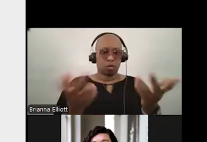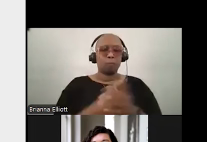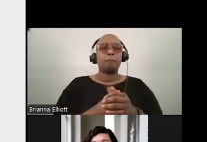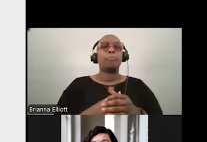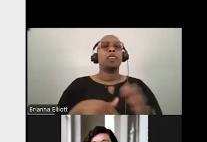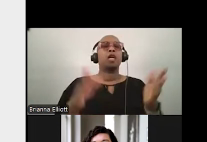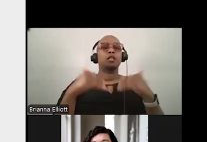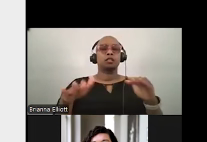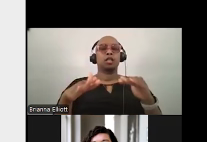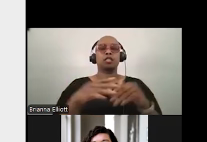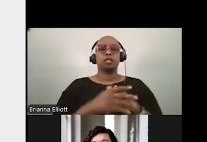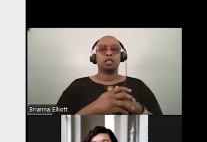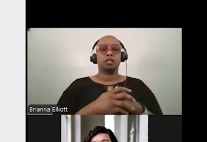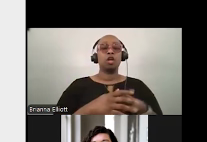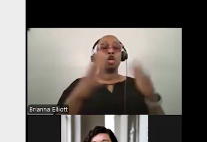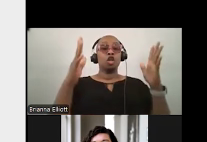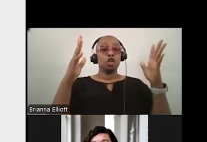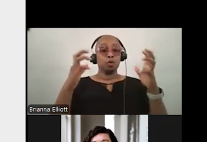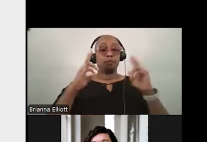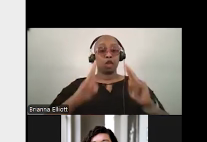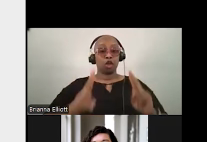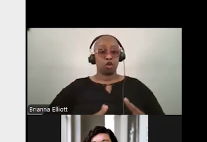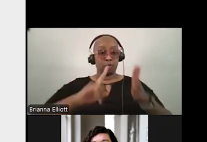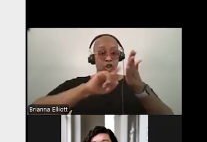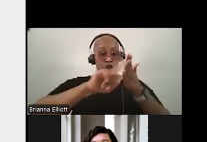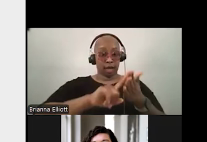check. You're going to want to run a checker and then you're going to want to verify it with your